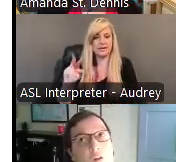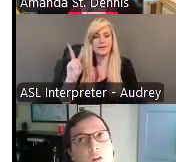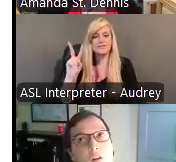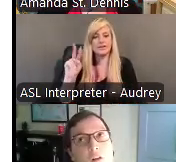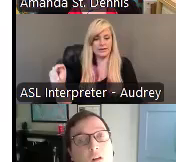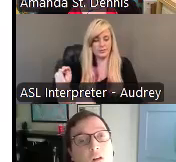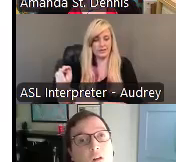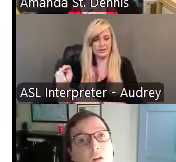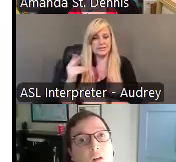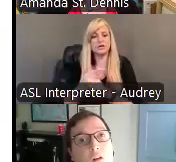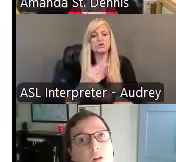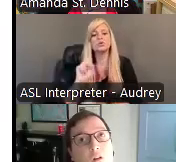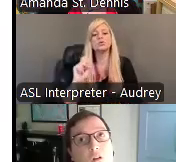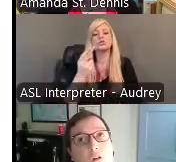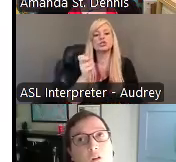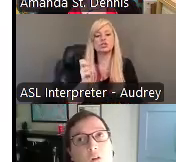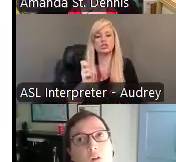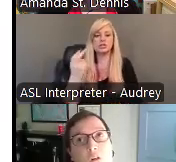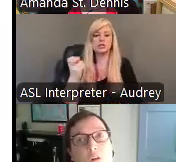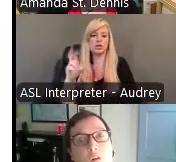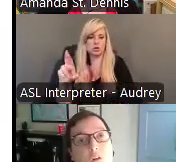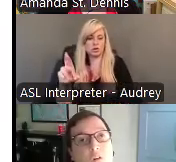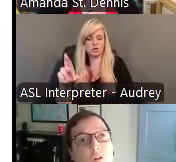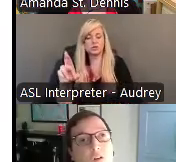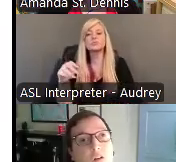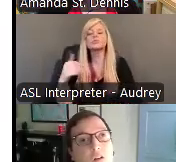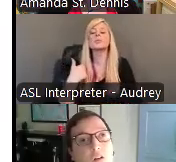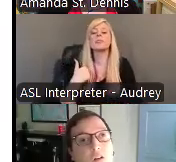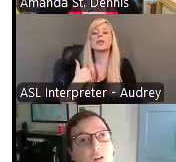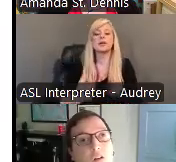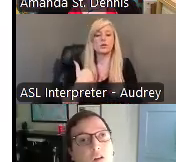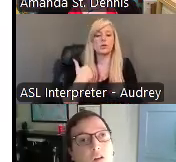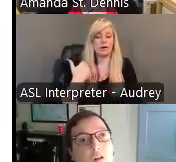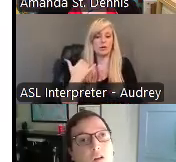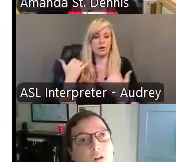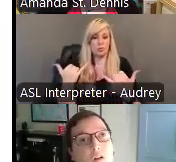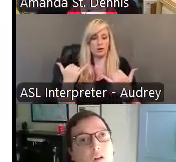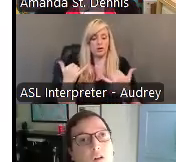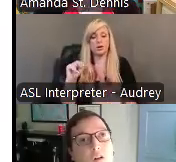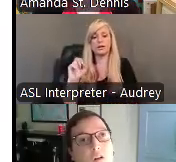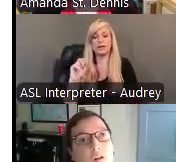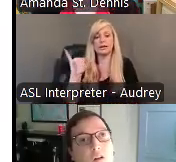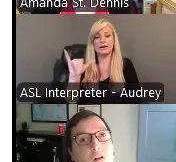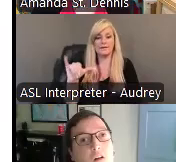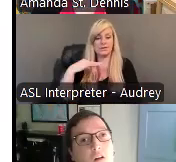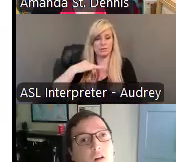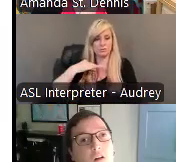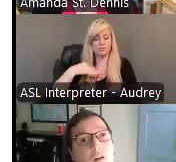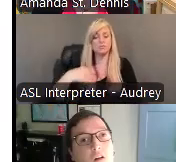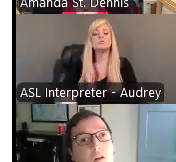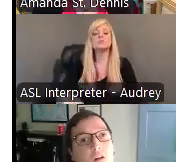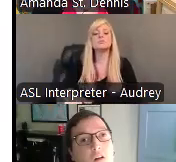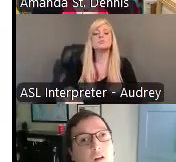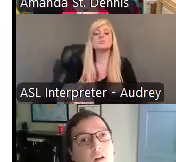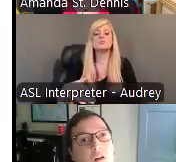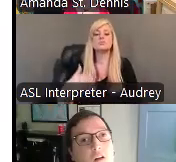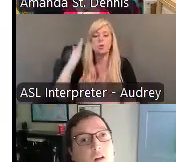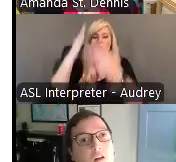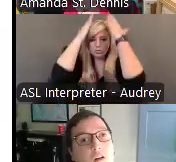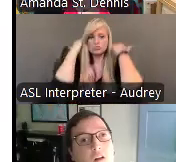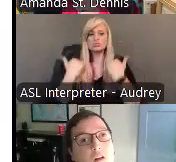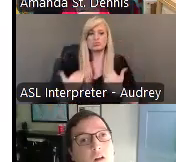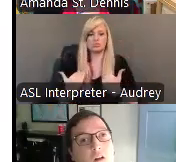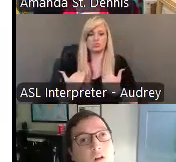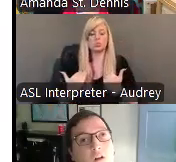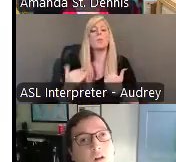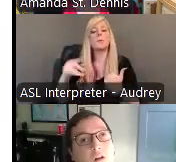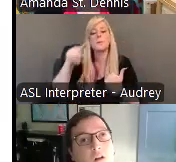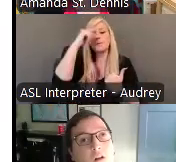pronouns. Right now I am wearing a Navy blouse. I have about middle length black hair, and in my